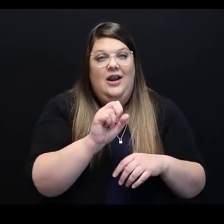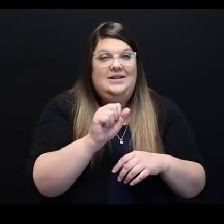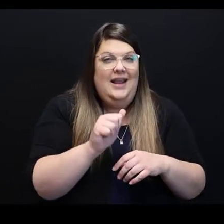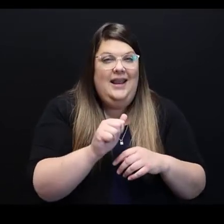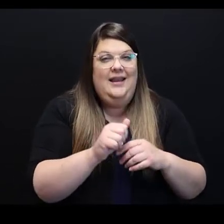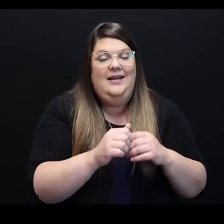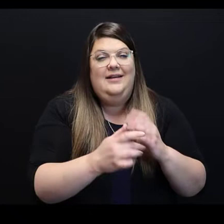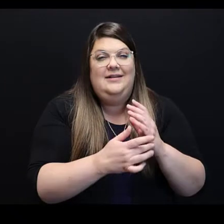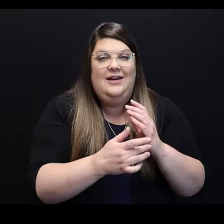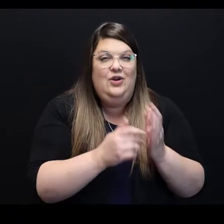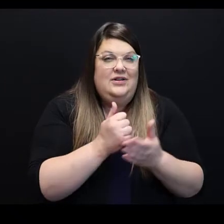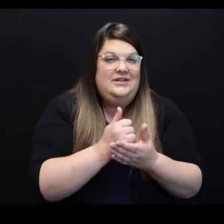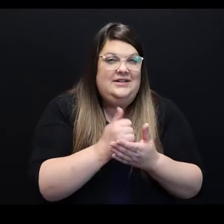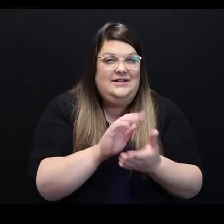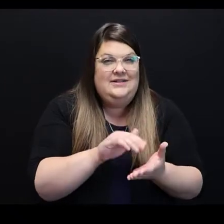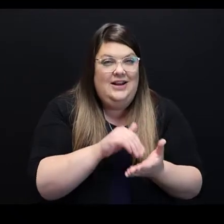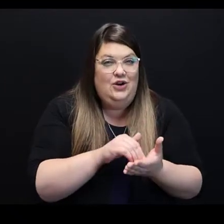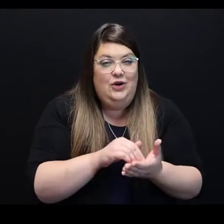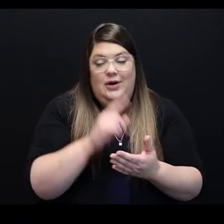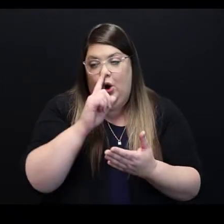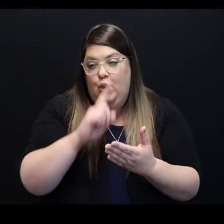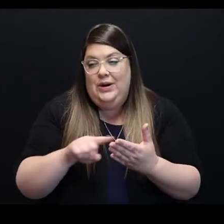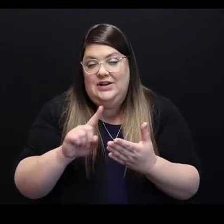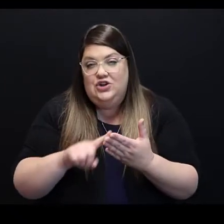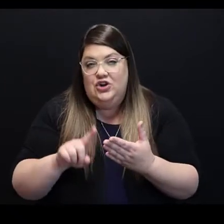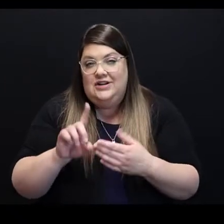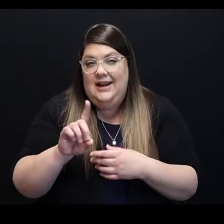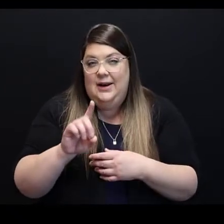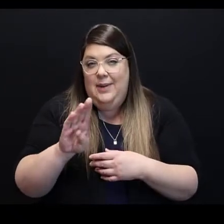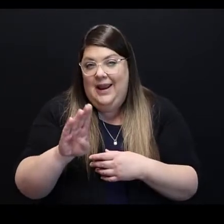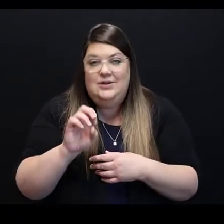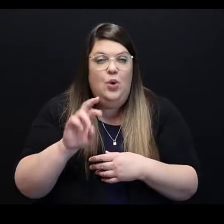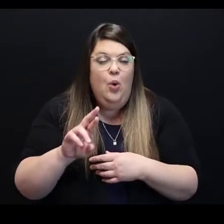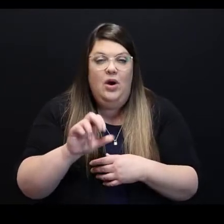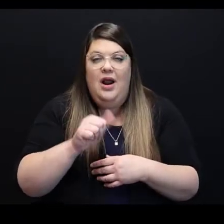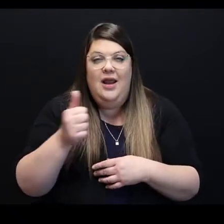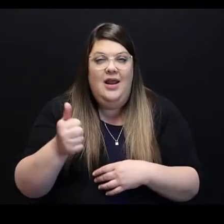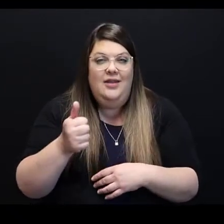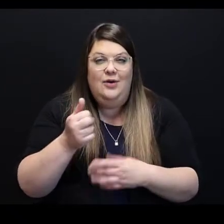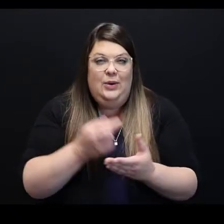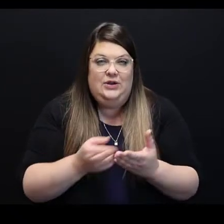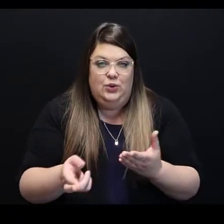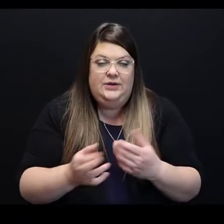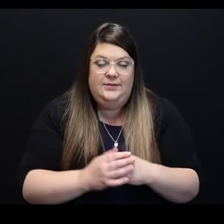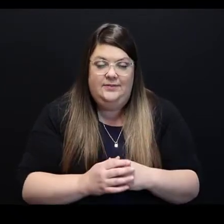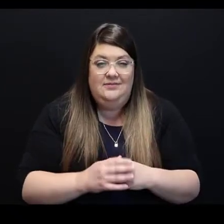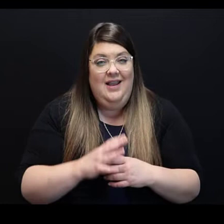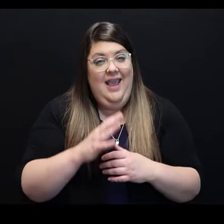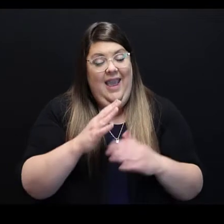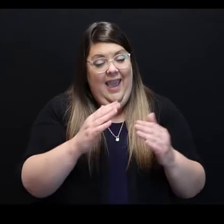a research database or another type of resource, and the resources disability focus. Or in other